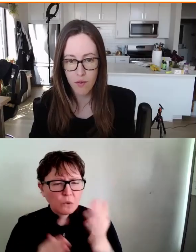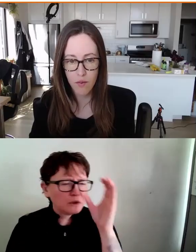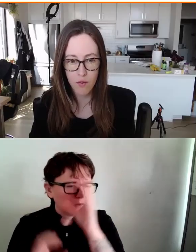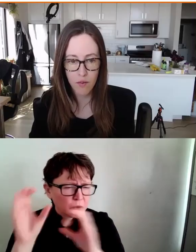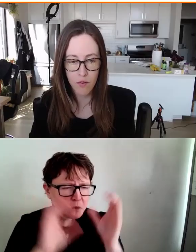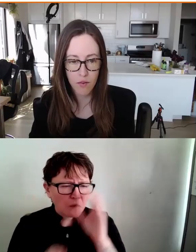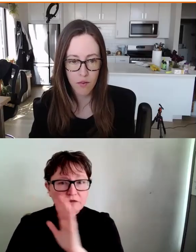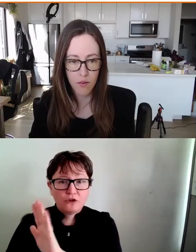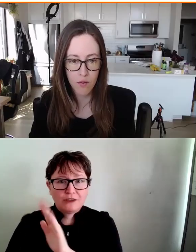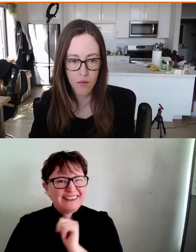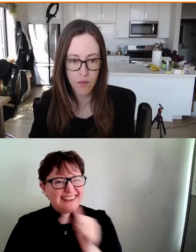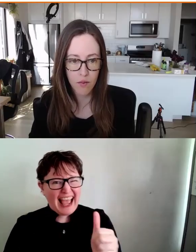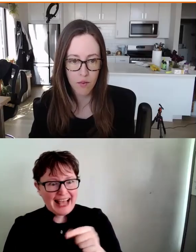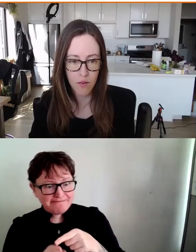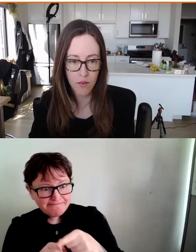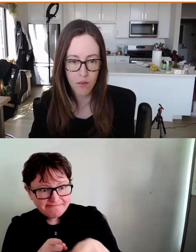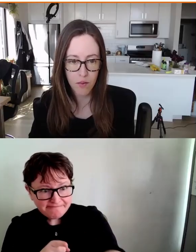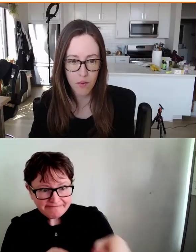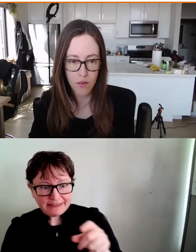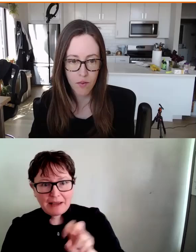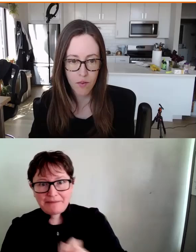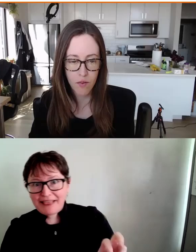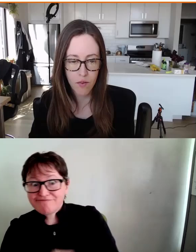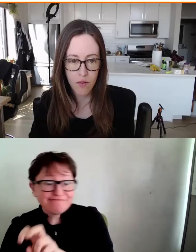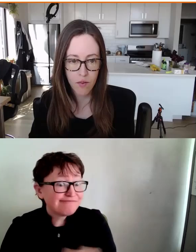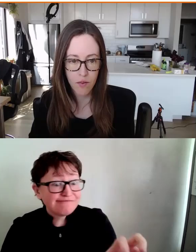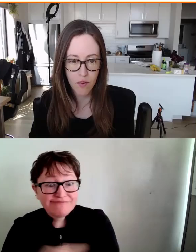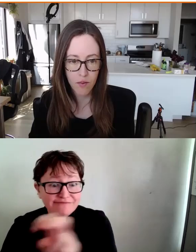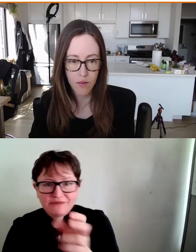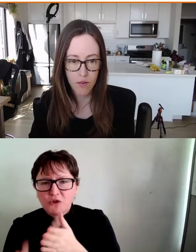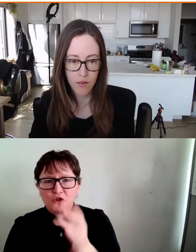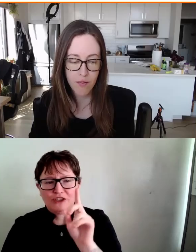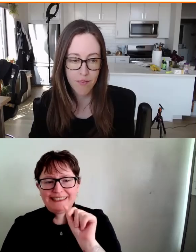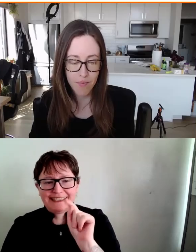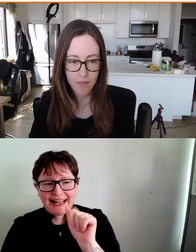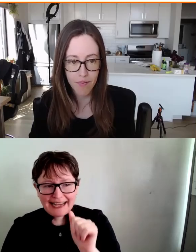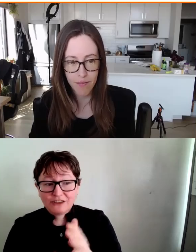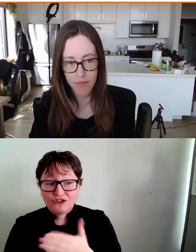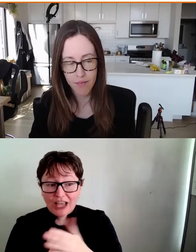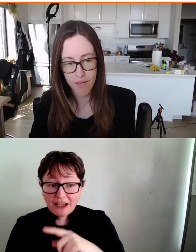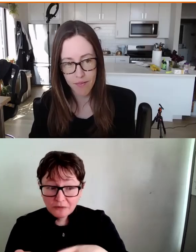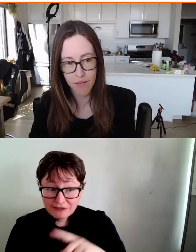Her talk will focus on her career pathway that was not a straight A to B.